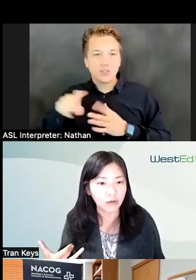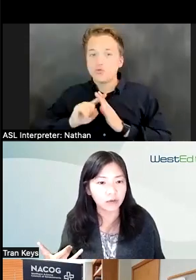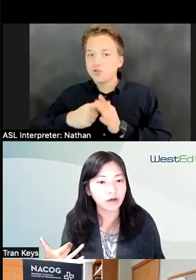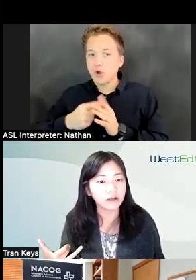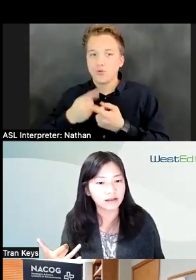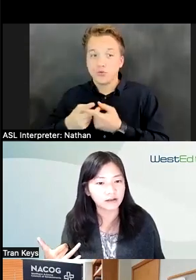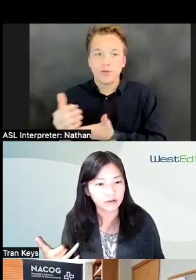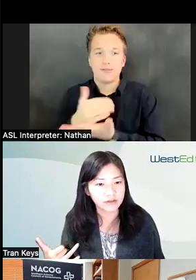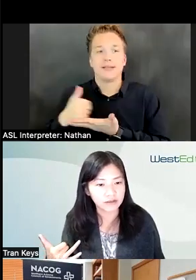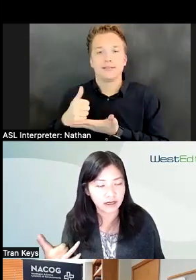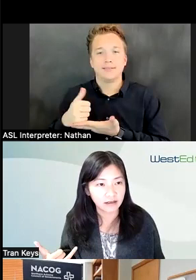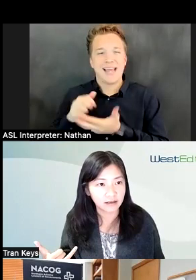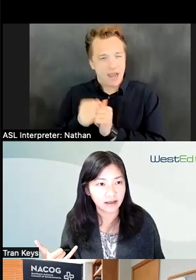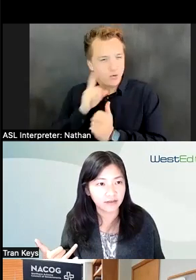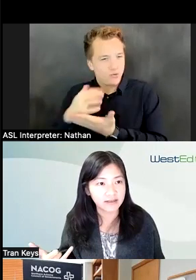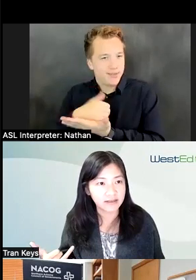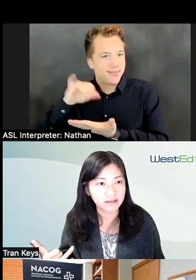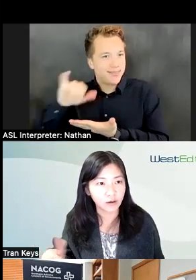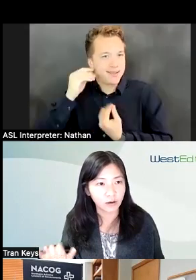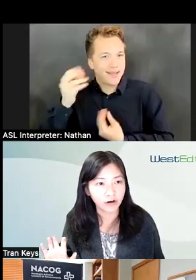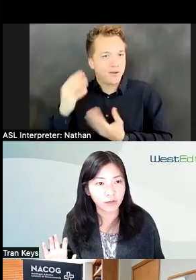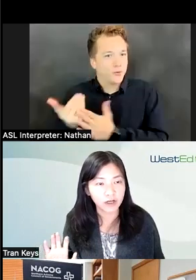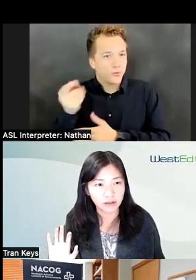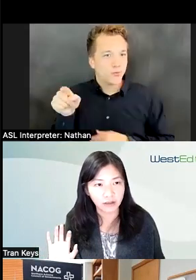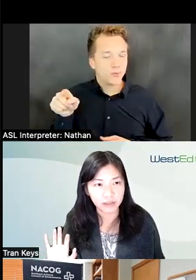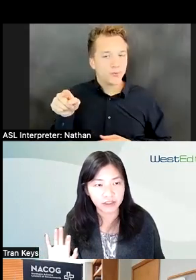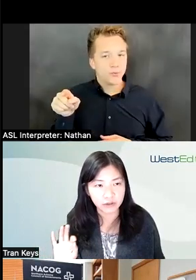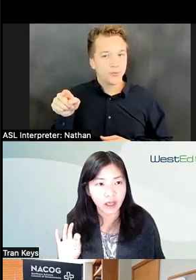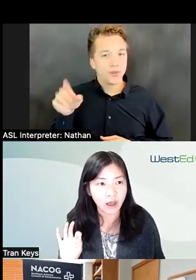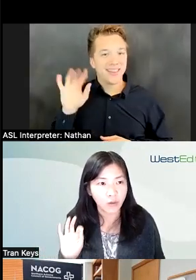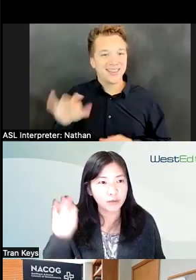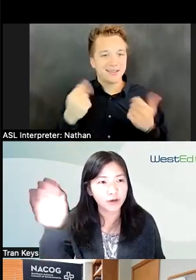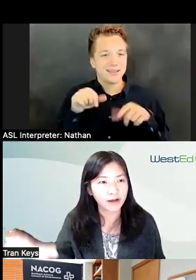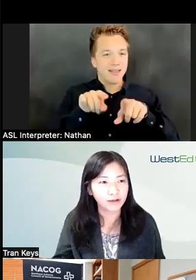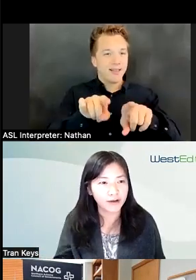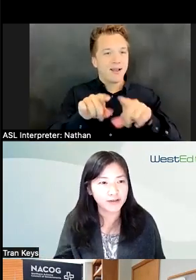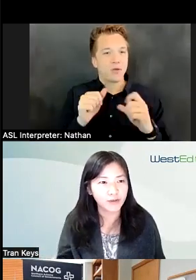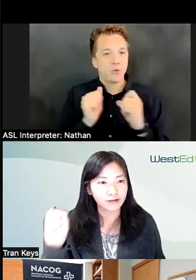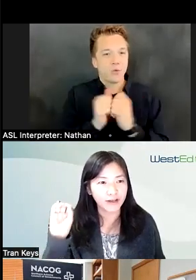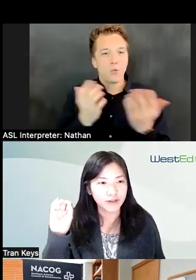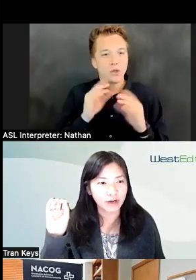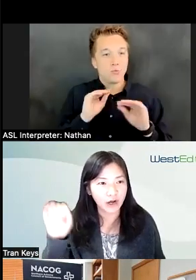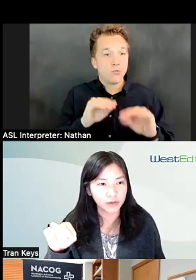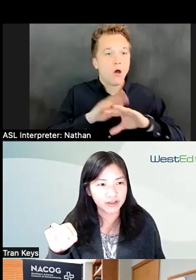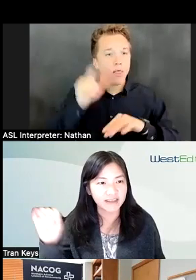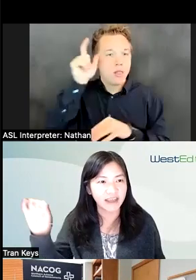How will you collect those data? This is very much in alignment to what you put on the logic model as your outputs and